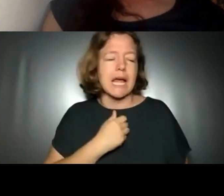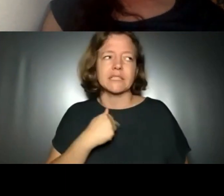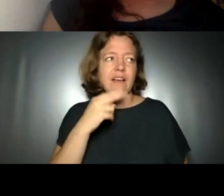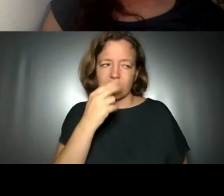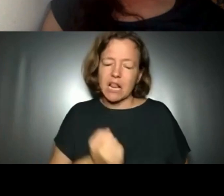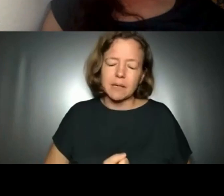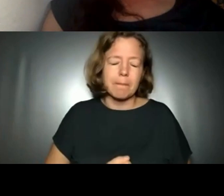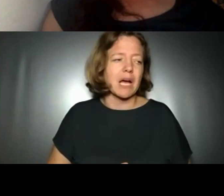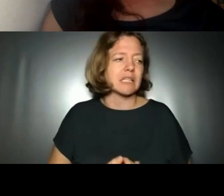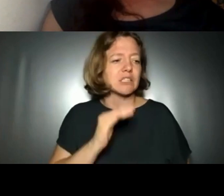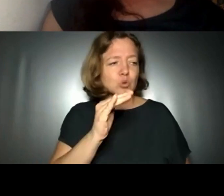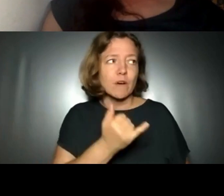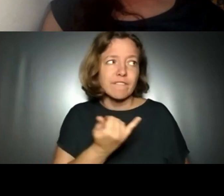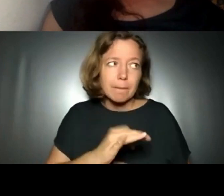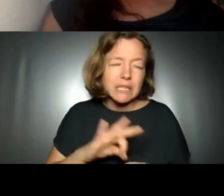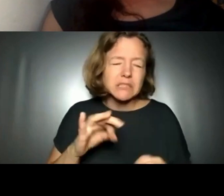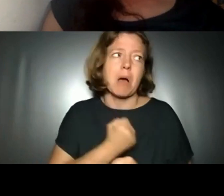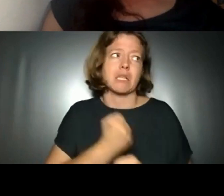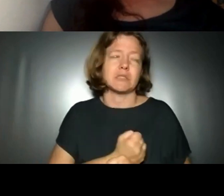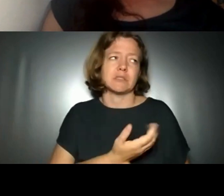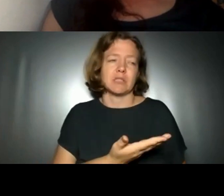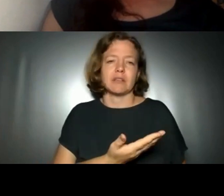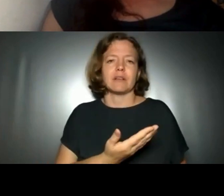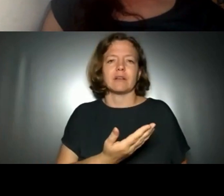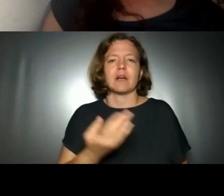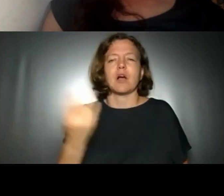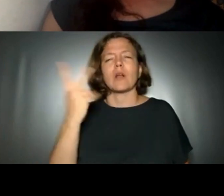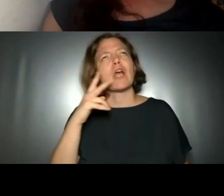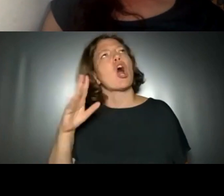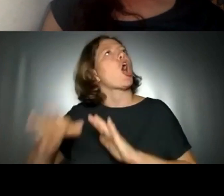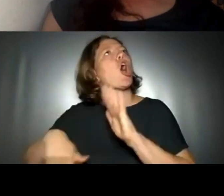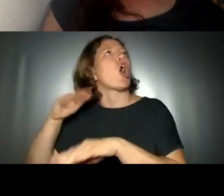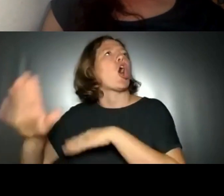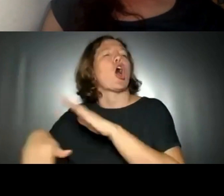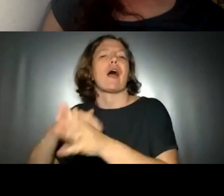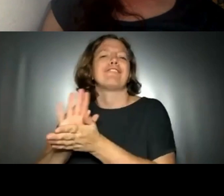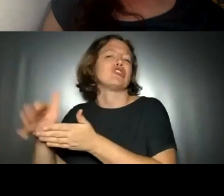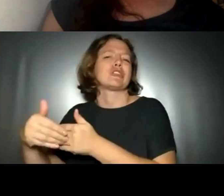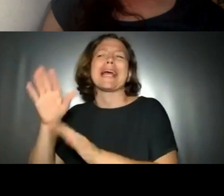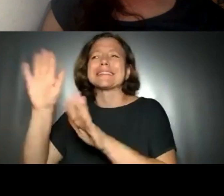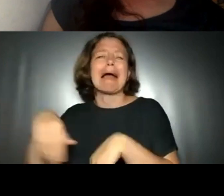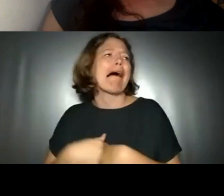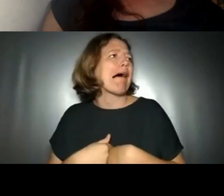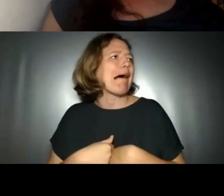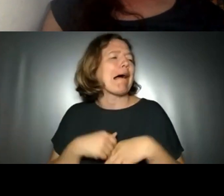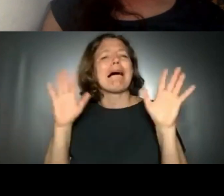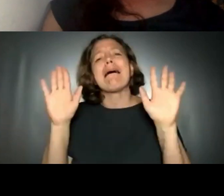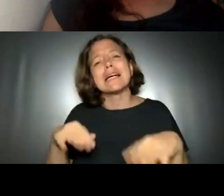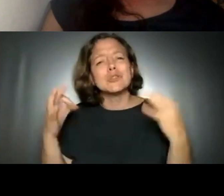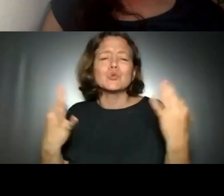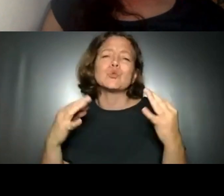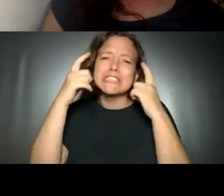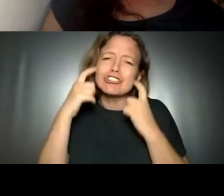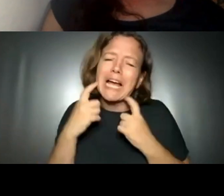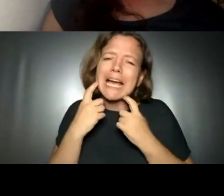than to be dismissive about it and be like "Yeah, but it's just so stressful. We don't have the time for that. We don't have